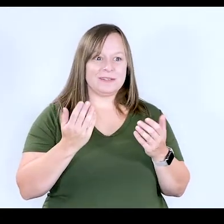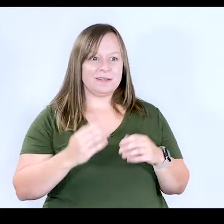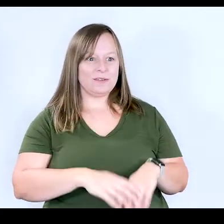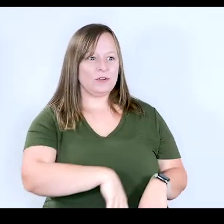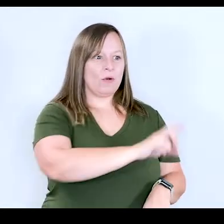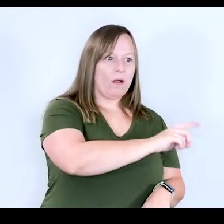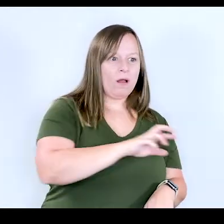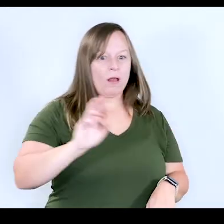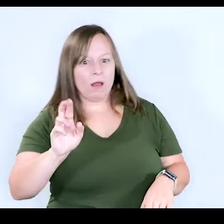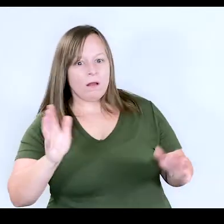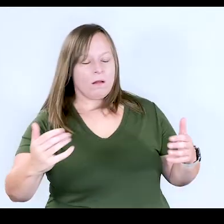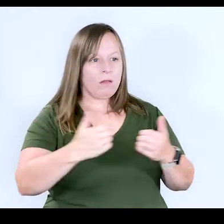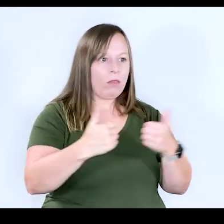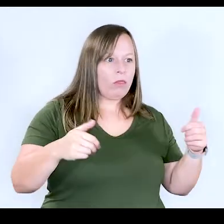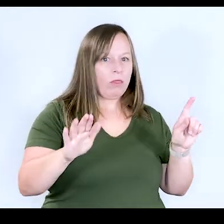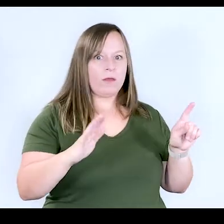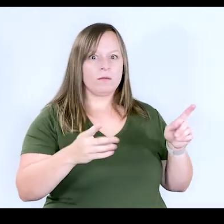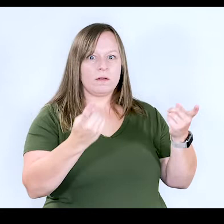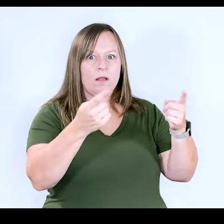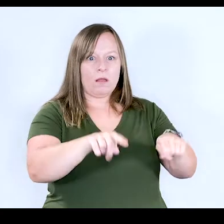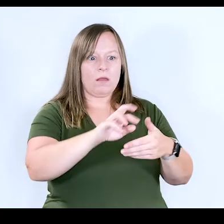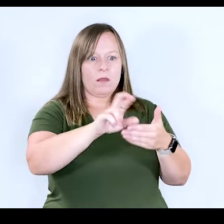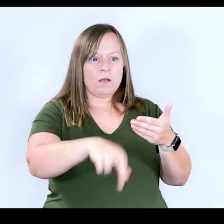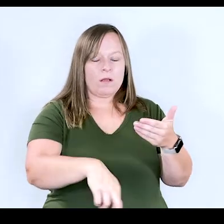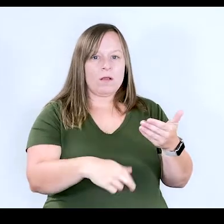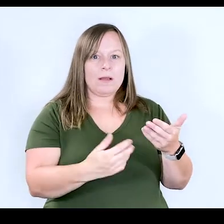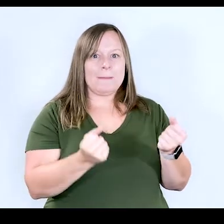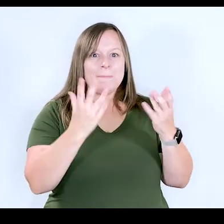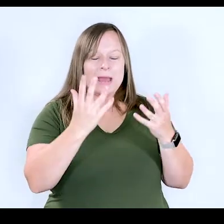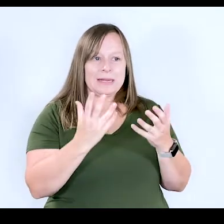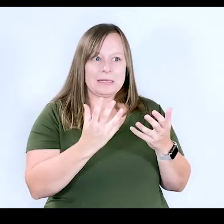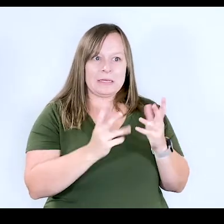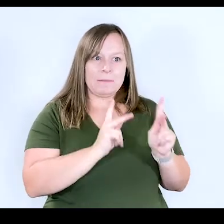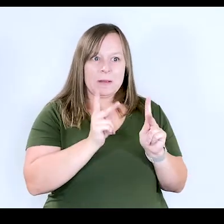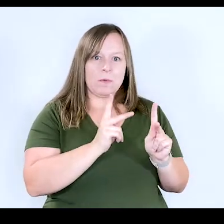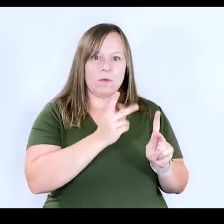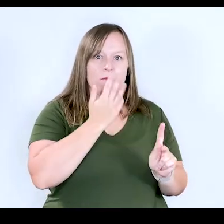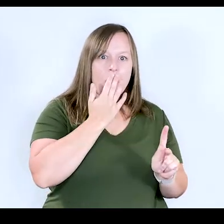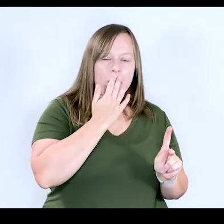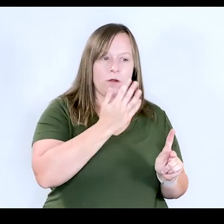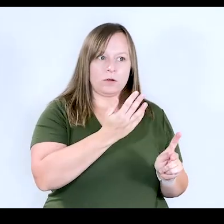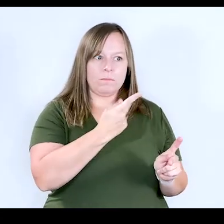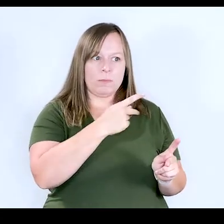and gerrymandering in the state, what we've ended up with is a lot of folks of colors votes are actually diluted